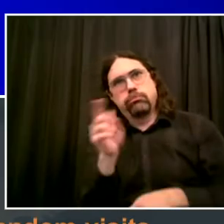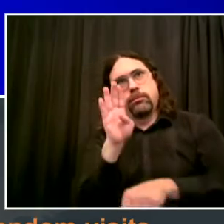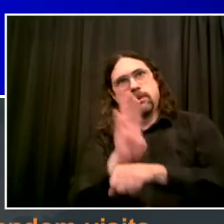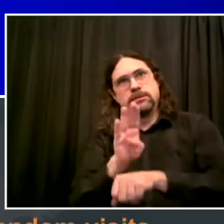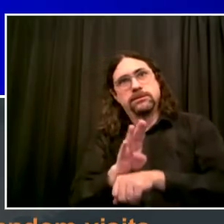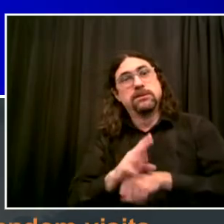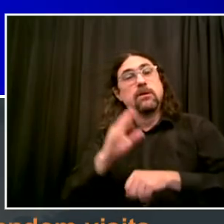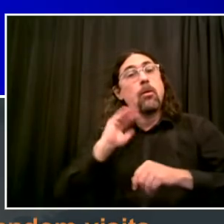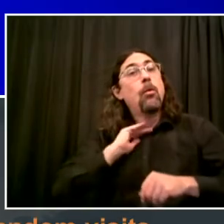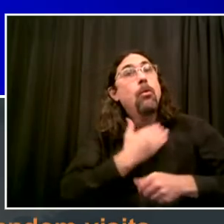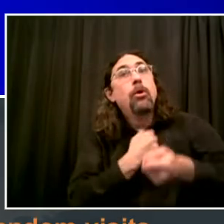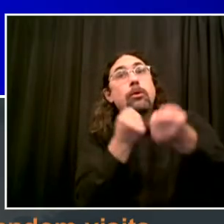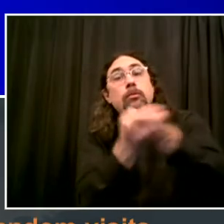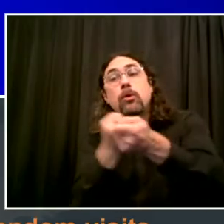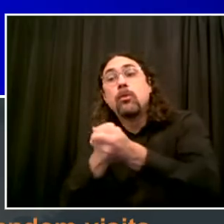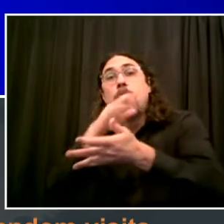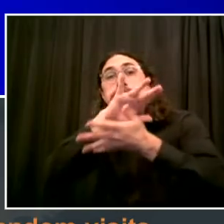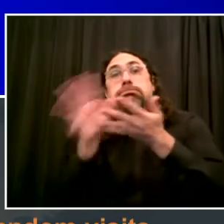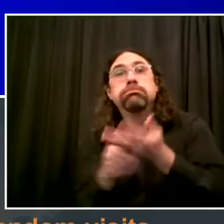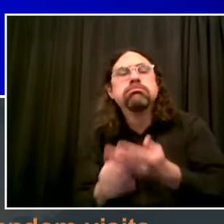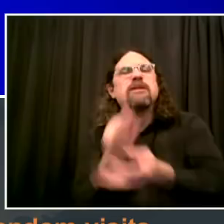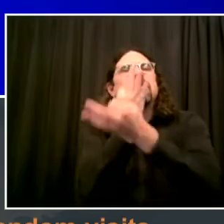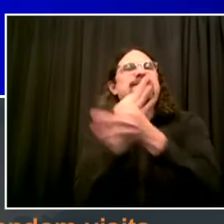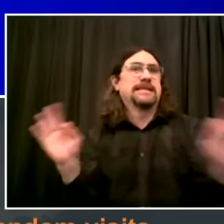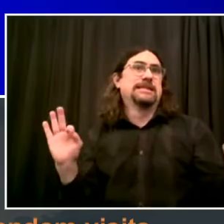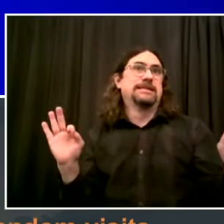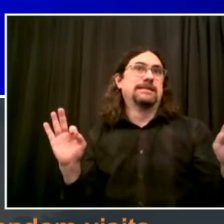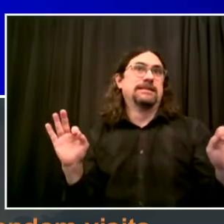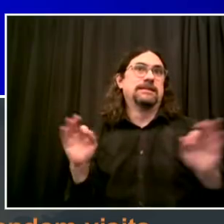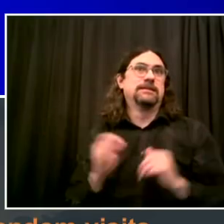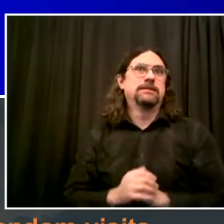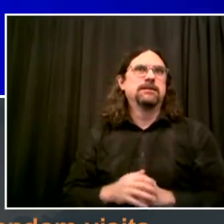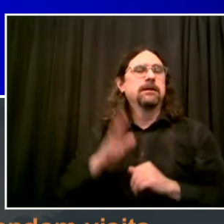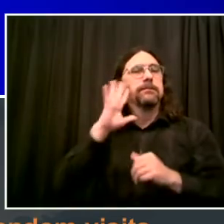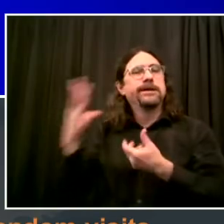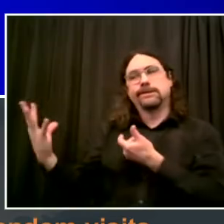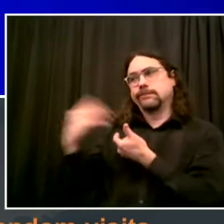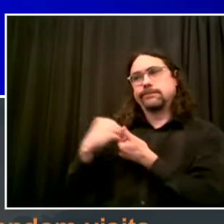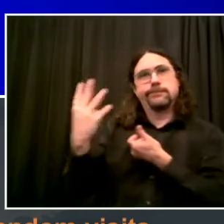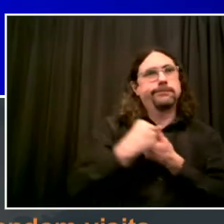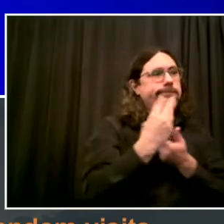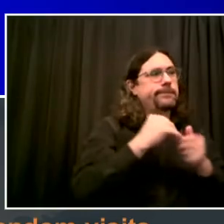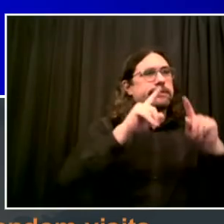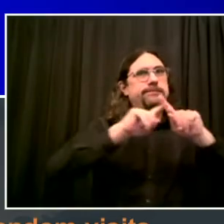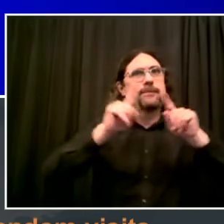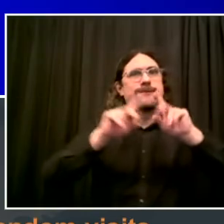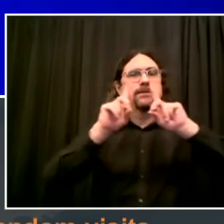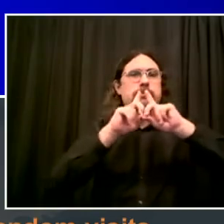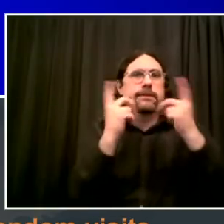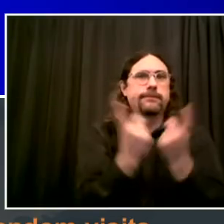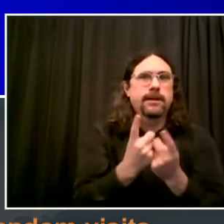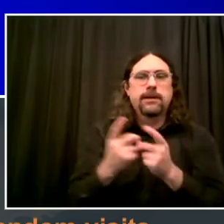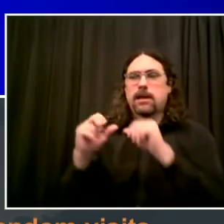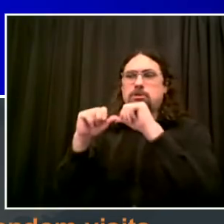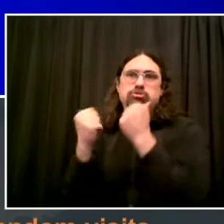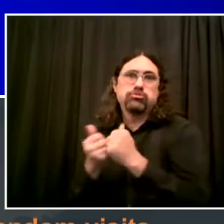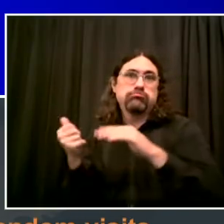BE FREE.